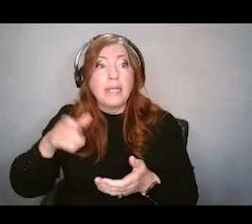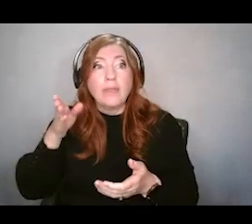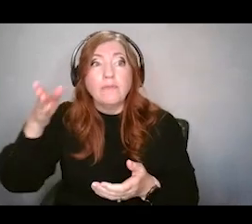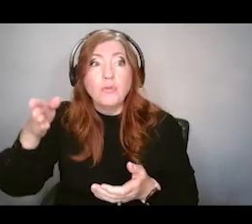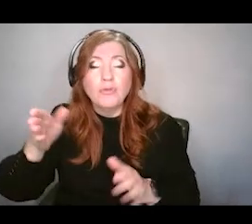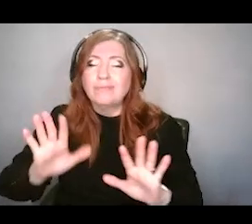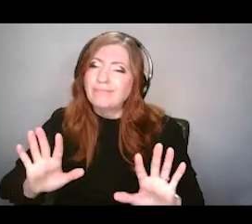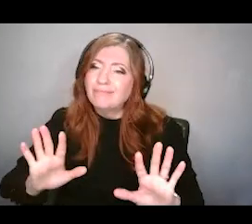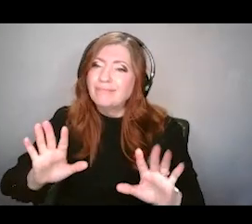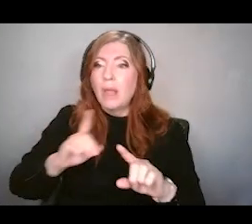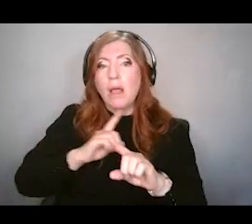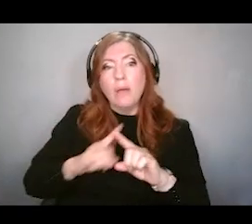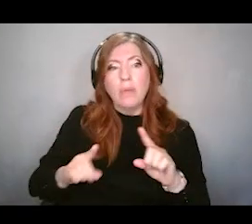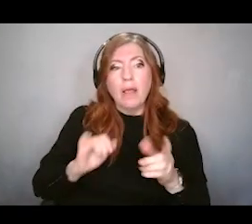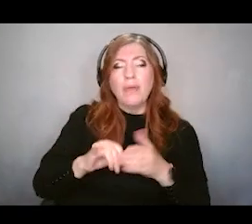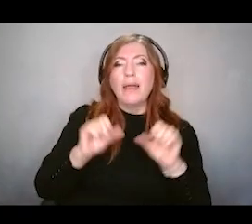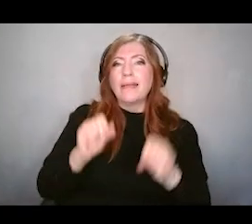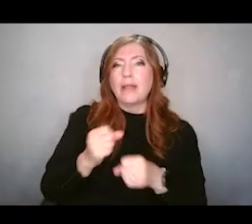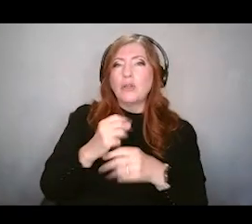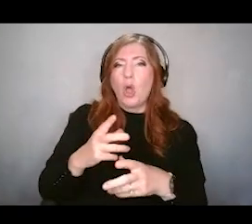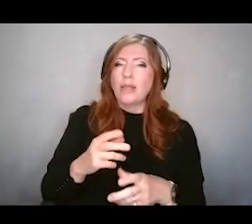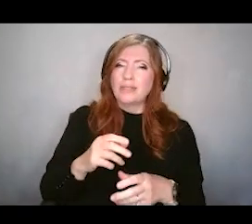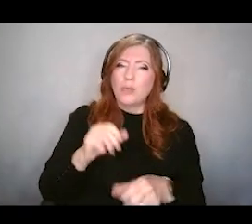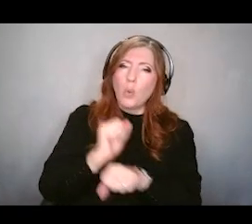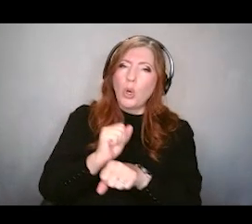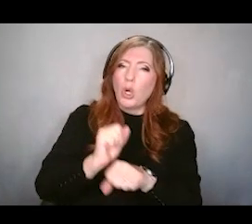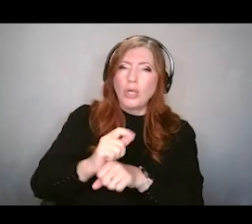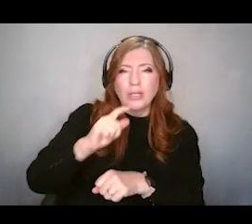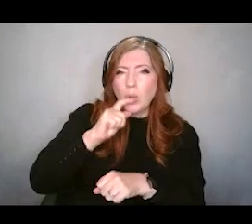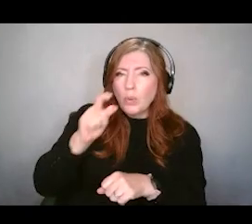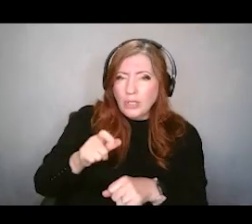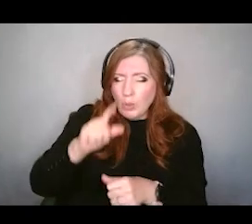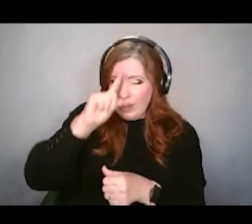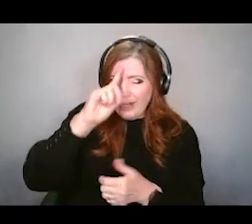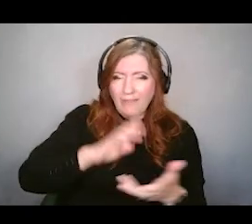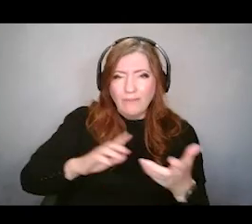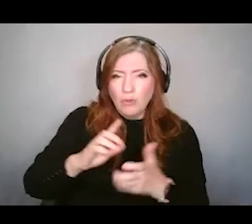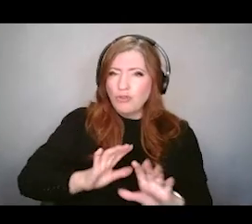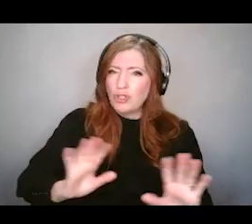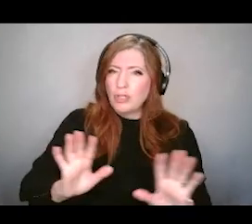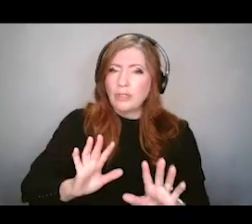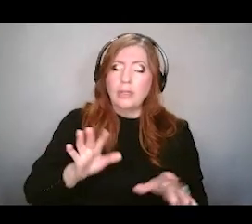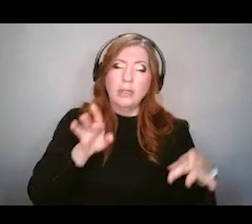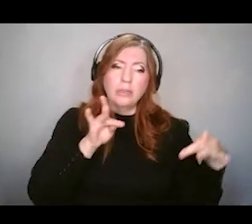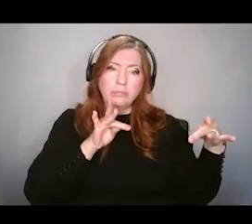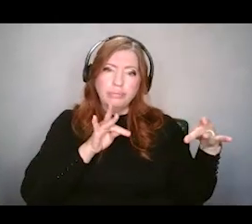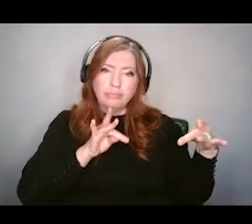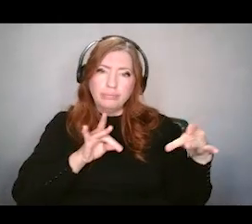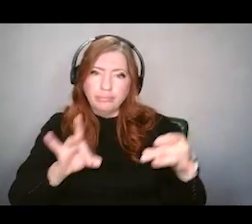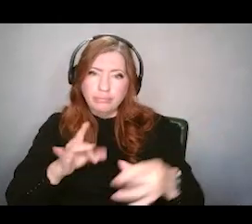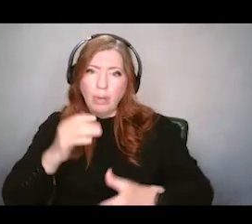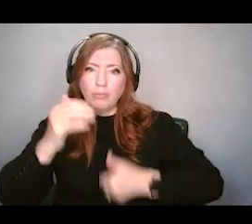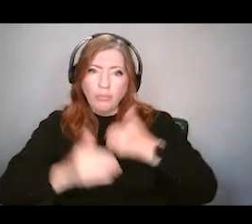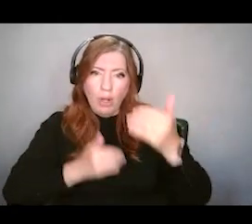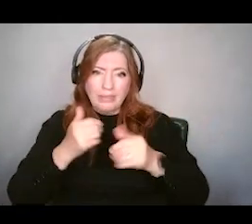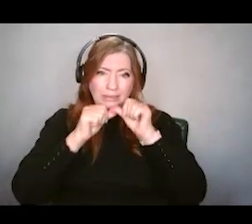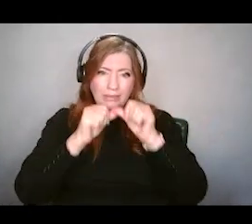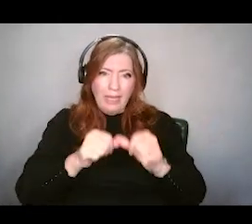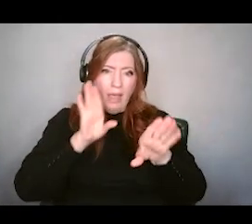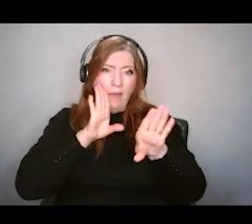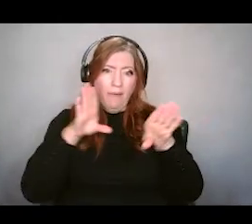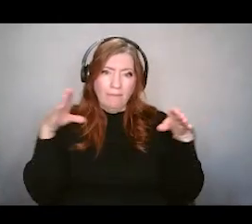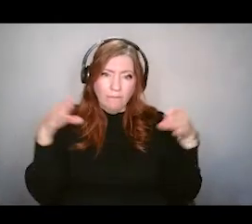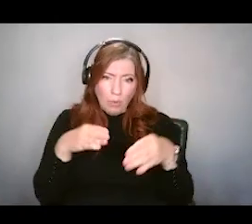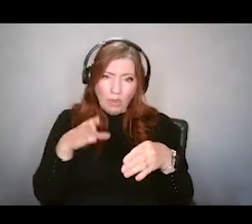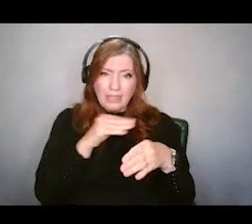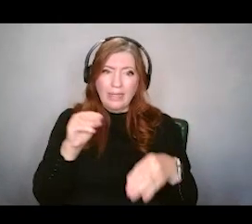unnecessary work and confusion. A streamlined process helps you stay focused and efficient.